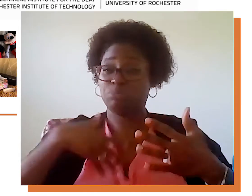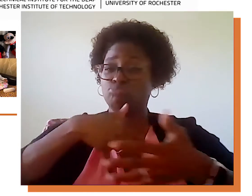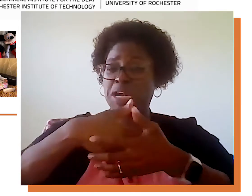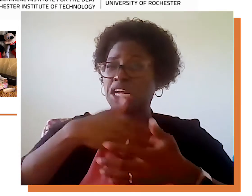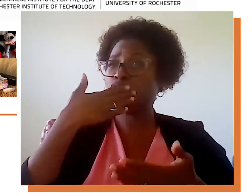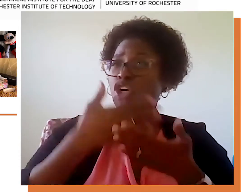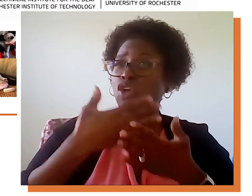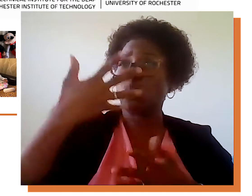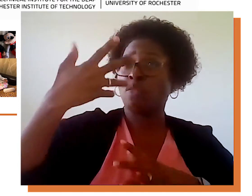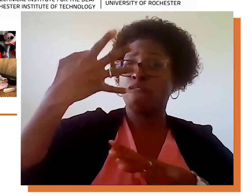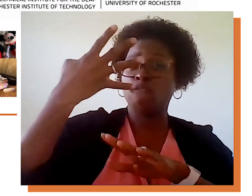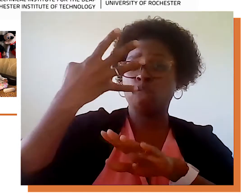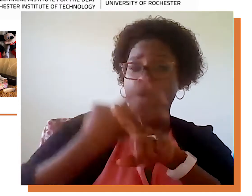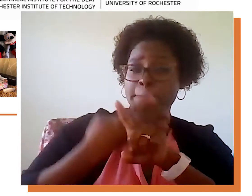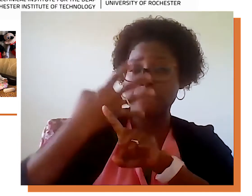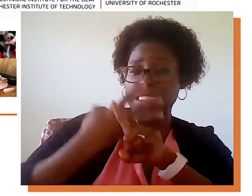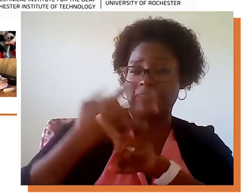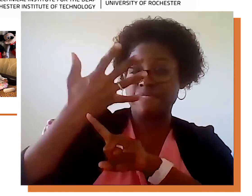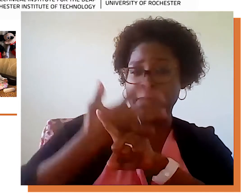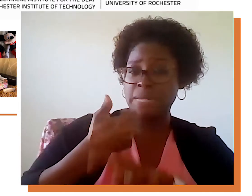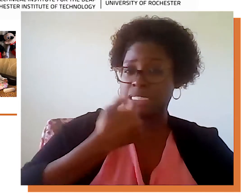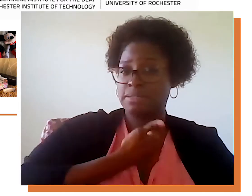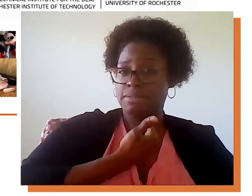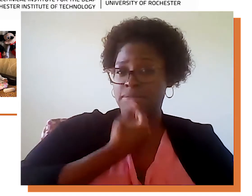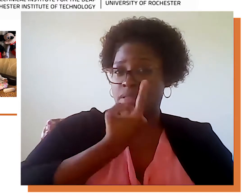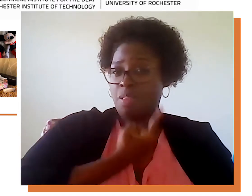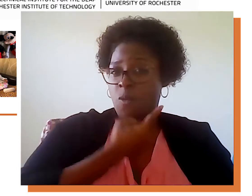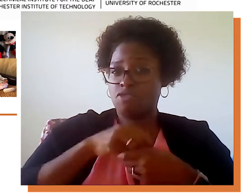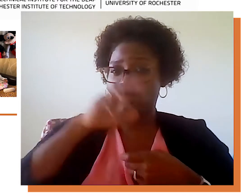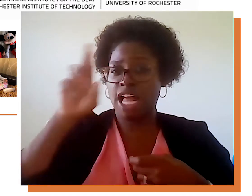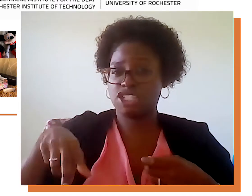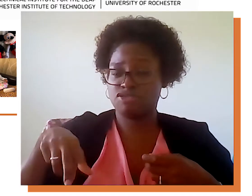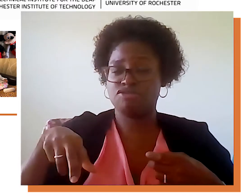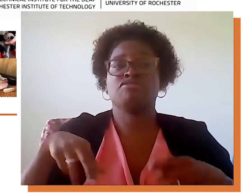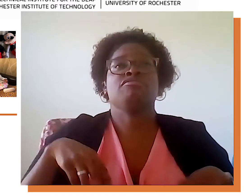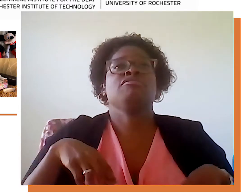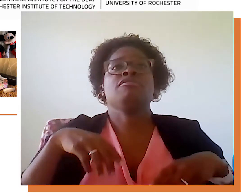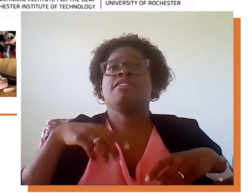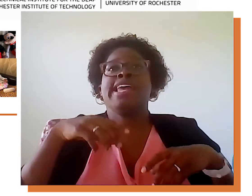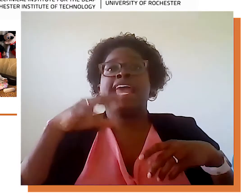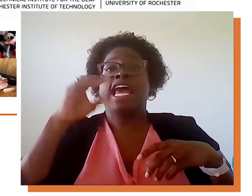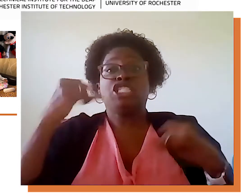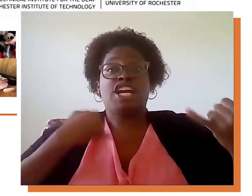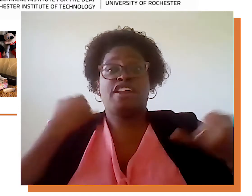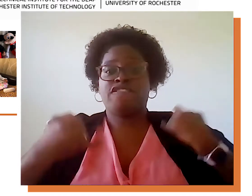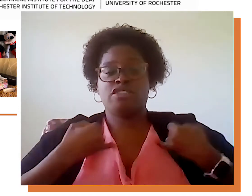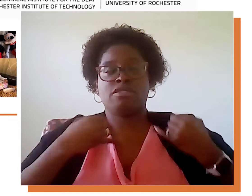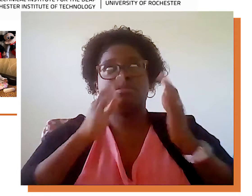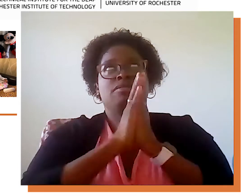So, I was pregnant for four or five months alone. I was pregnant by myself in Rochester.